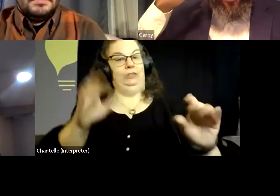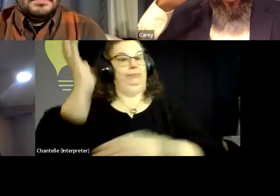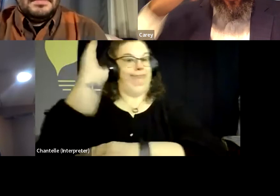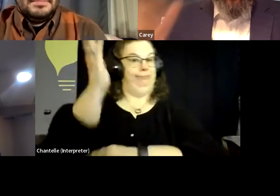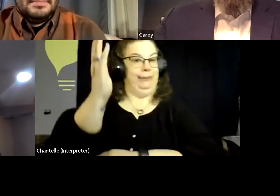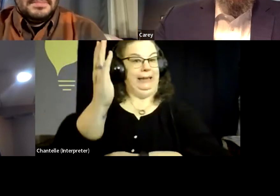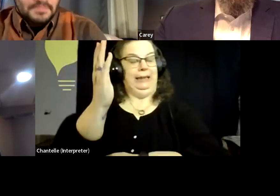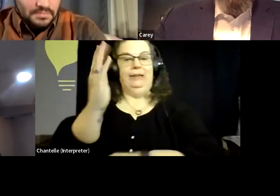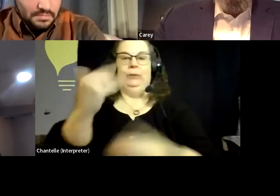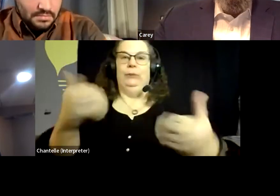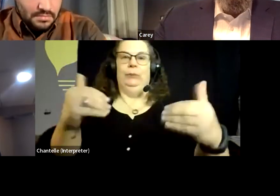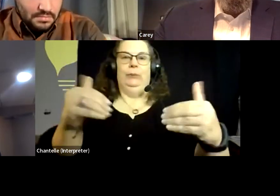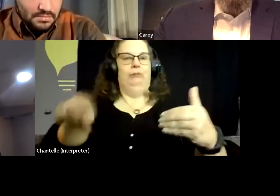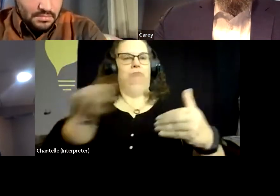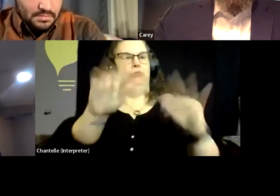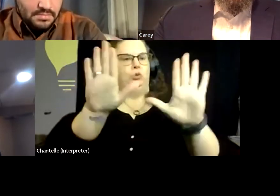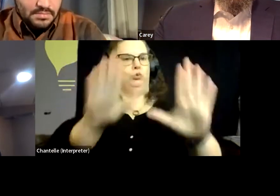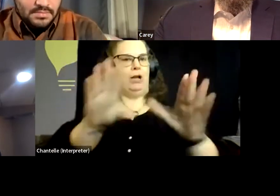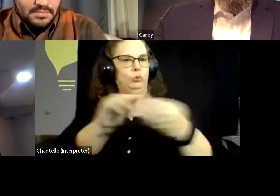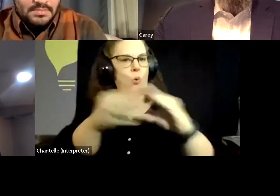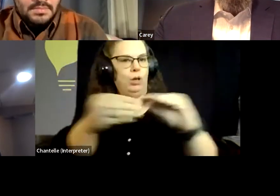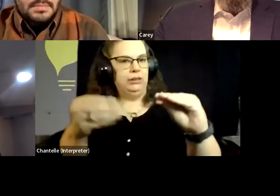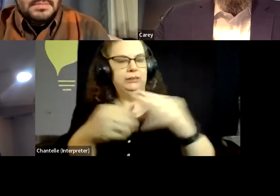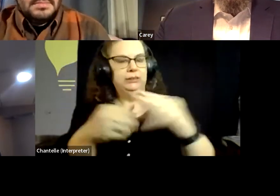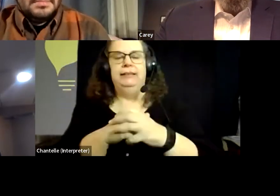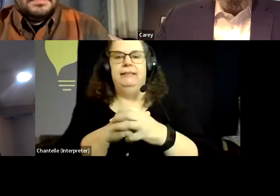with your great stories.